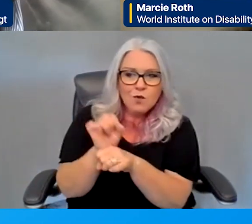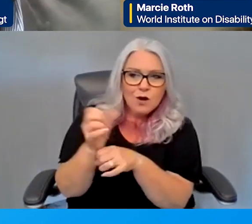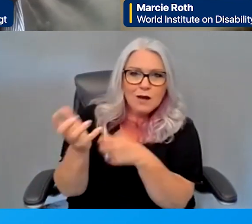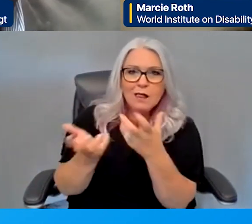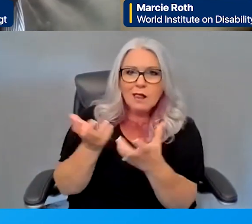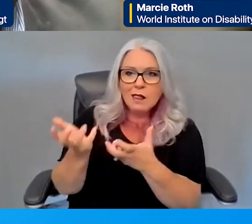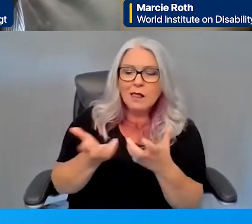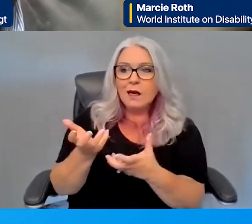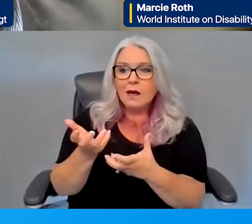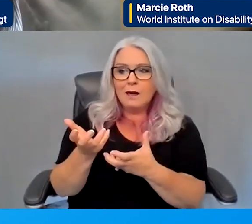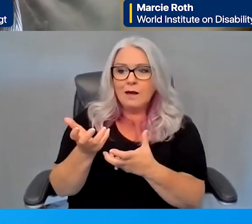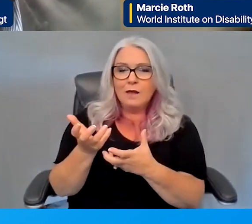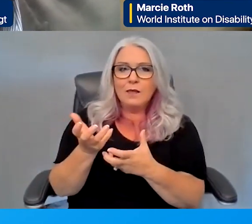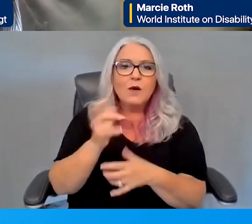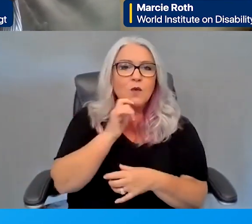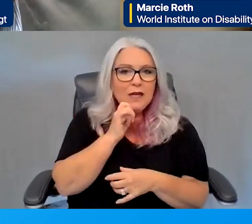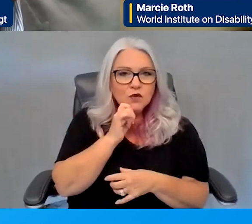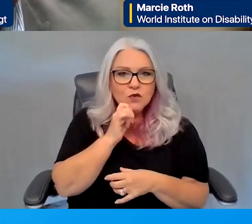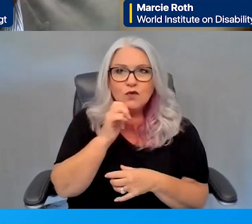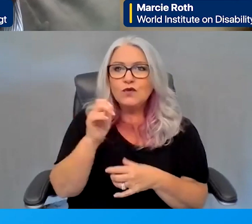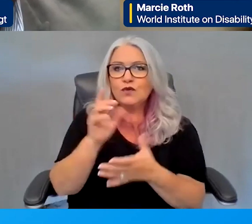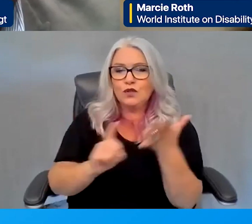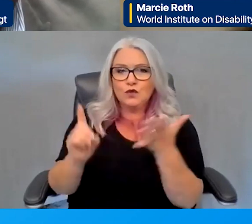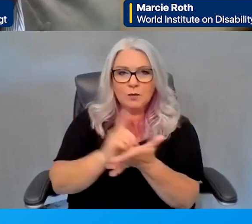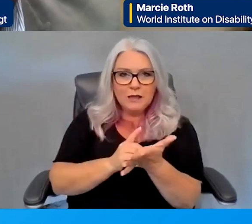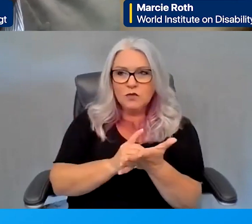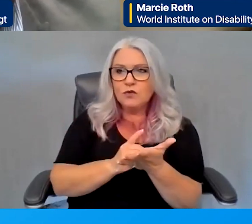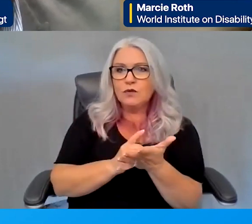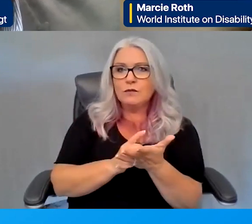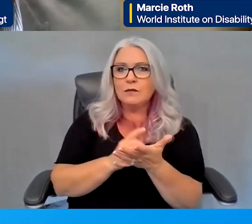racial discrimination issues in the disability community. They